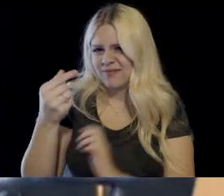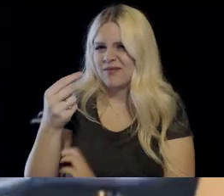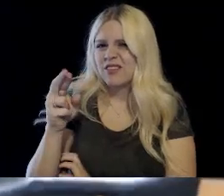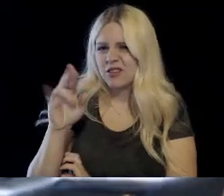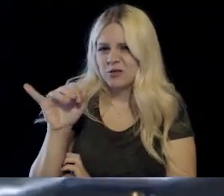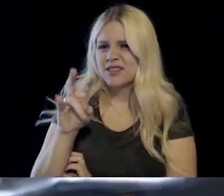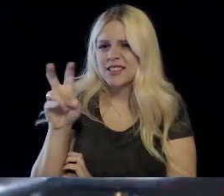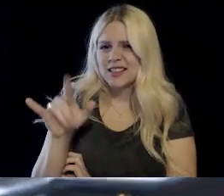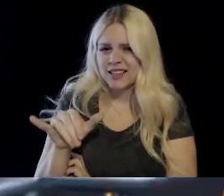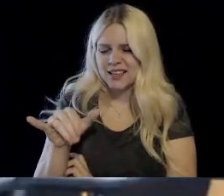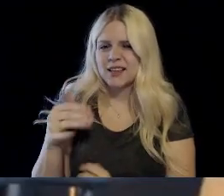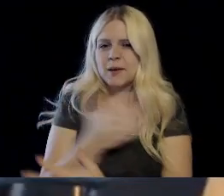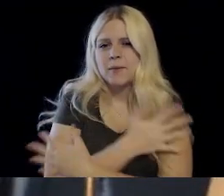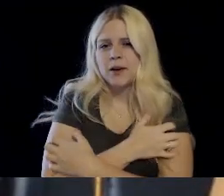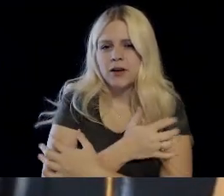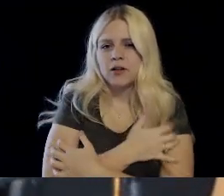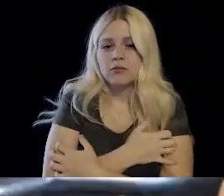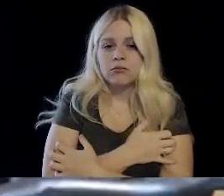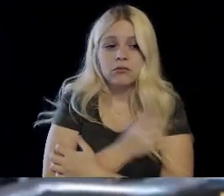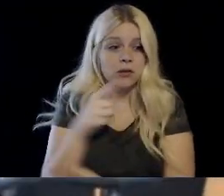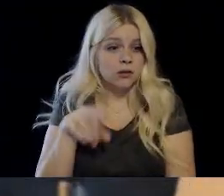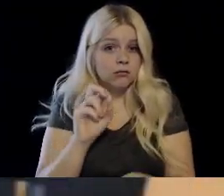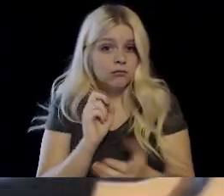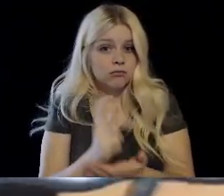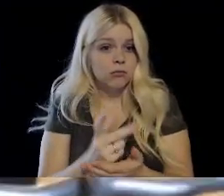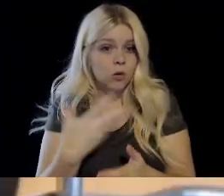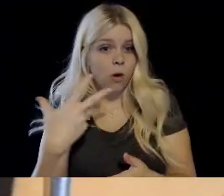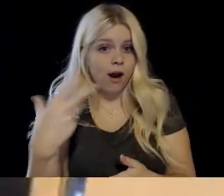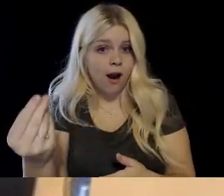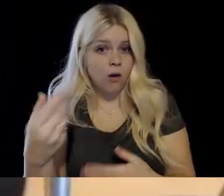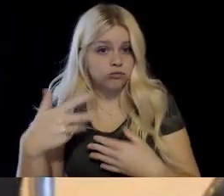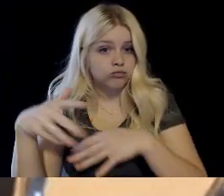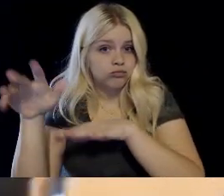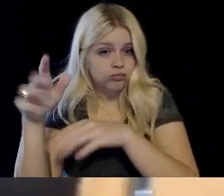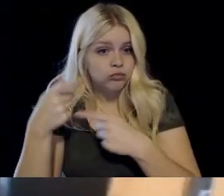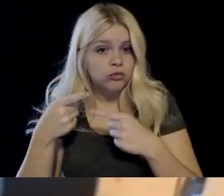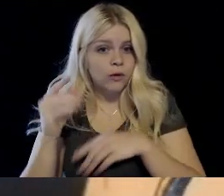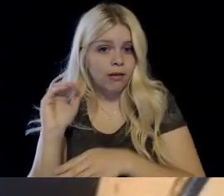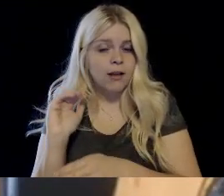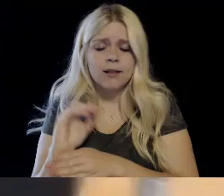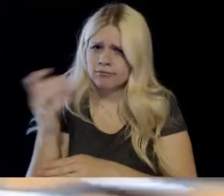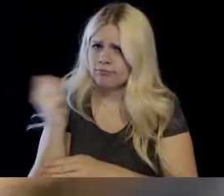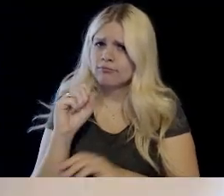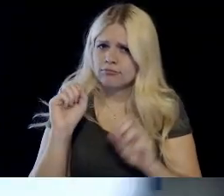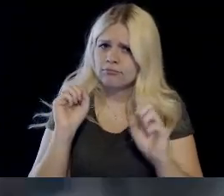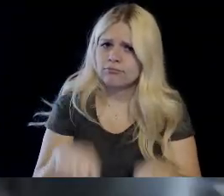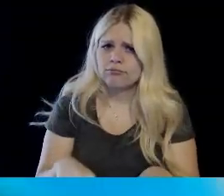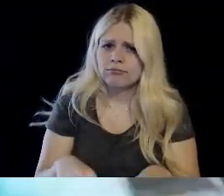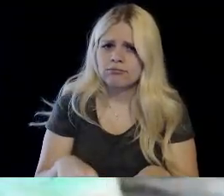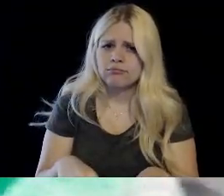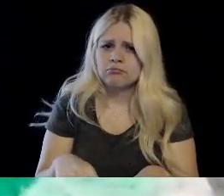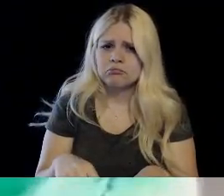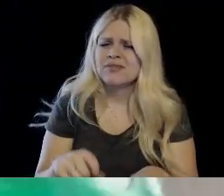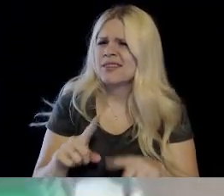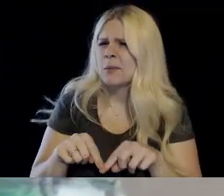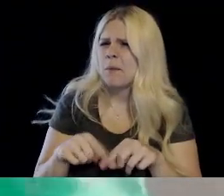alone outside overnight? Yes, Tiffany, depending on the species and time of year. Right? Joanne: Mm-hmm. Erica: The grizz are probably out there. Joanne: Yup. Erica: Look at this one. Oh!